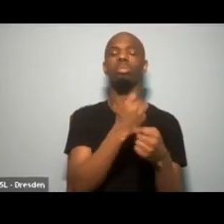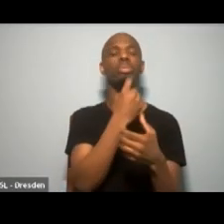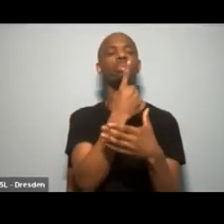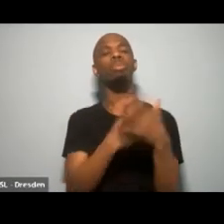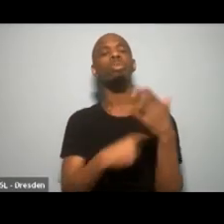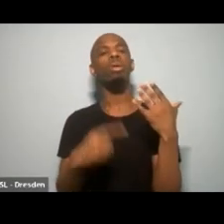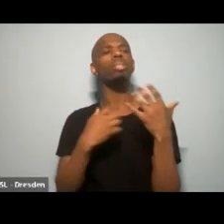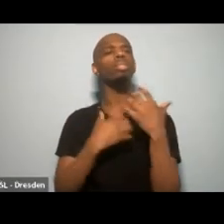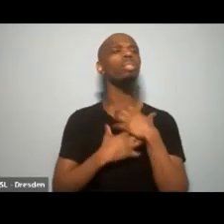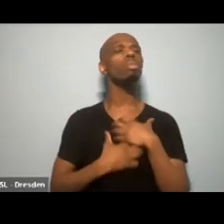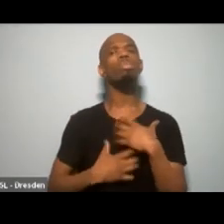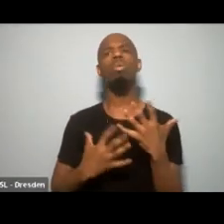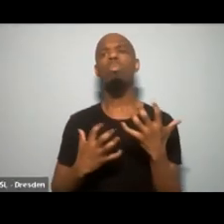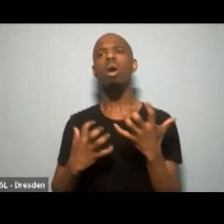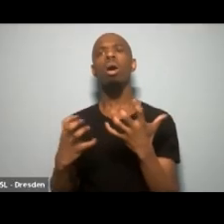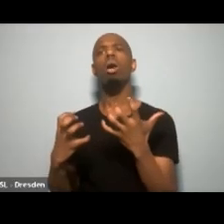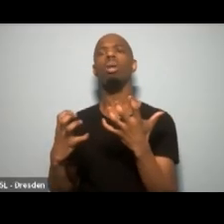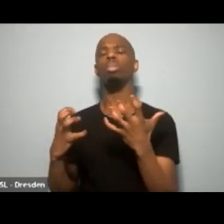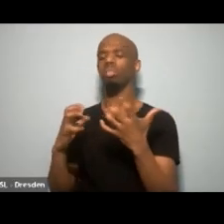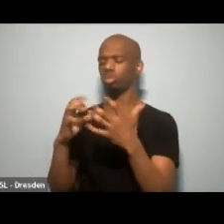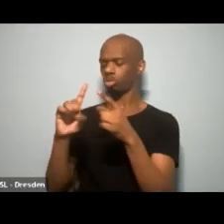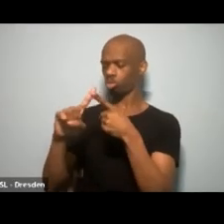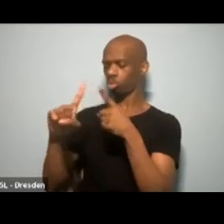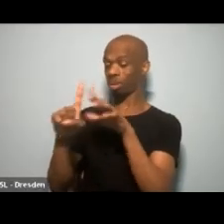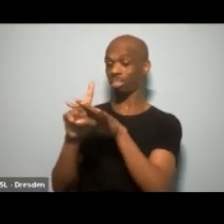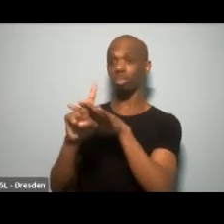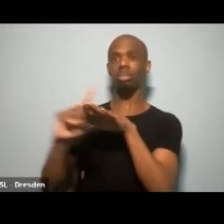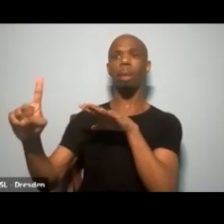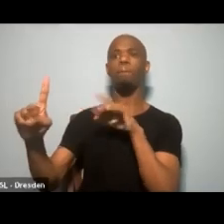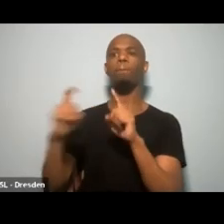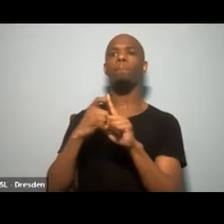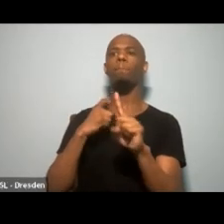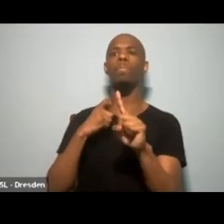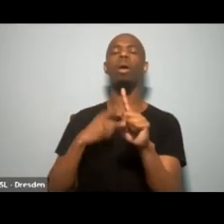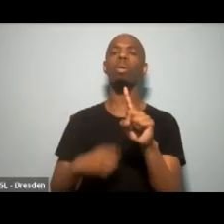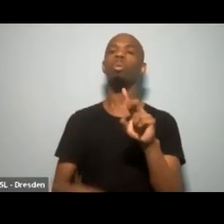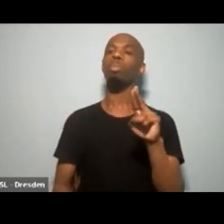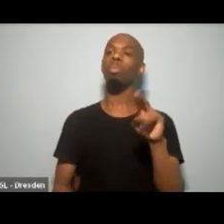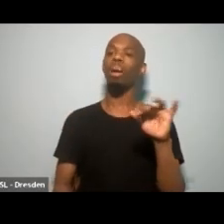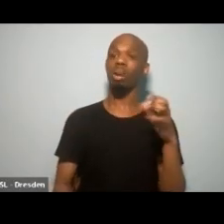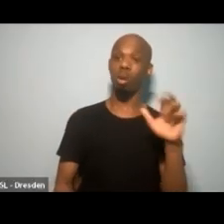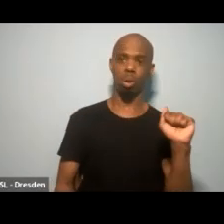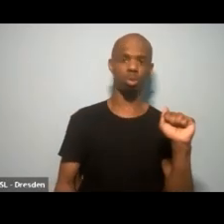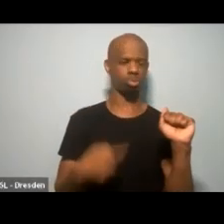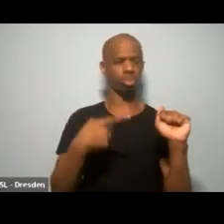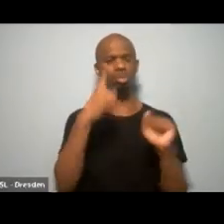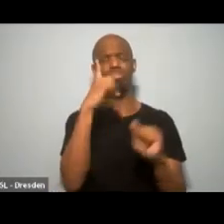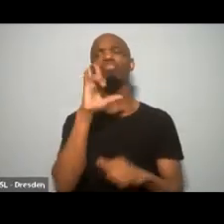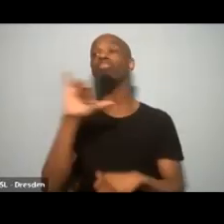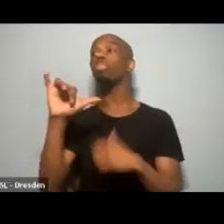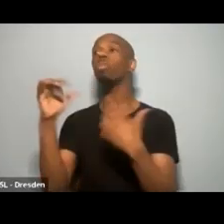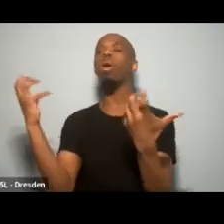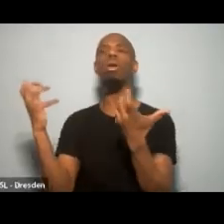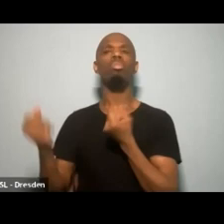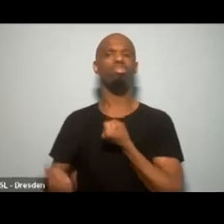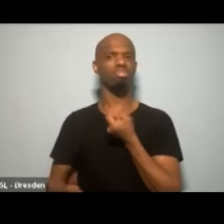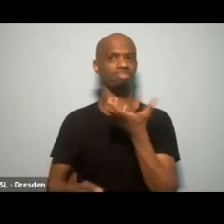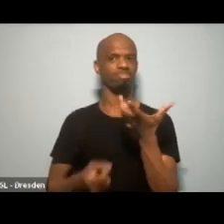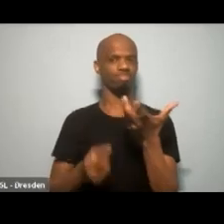gravitate towards the National Theater to feel the cultural pulse of the nation.